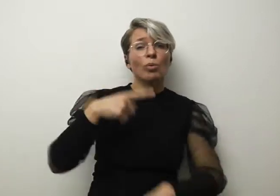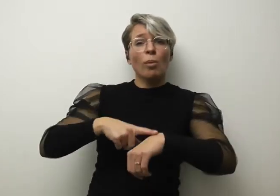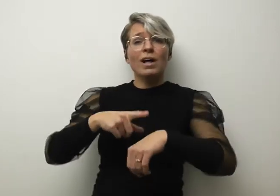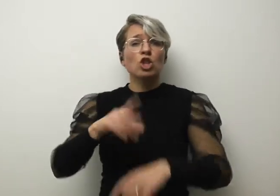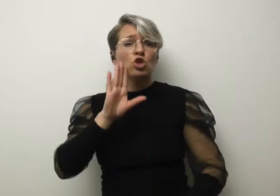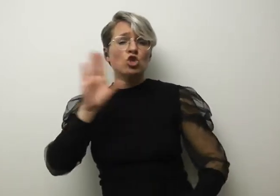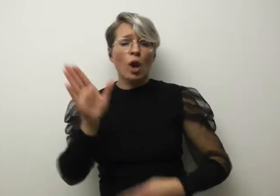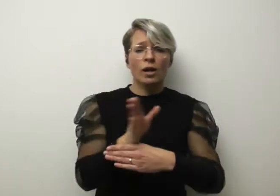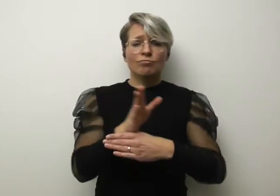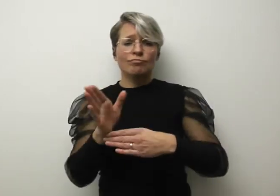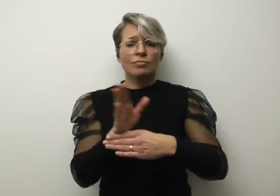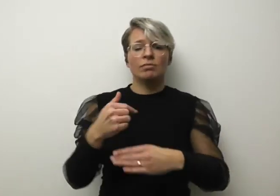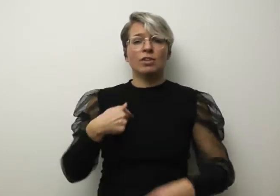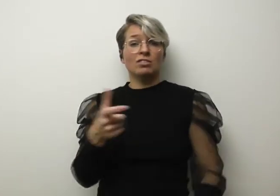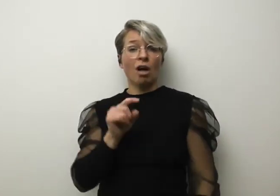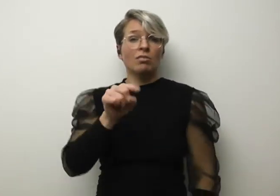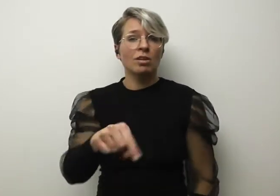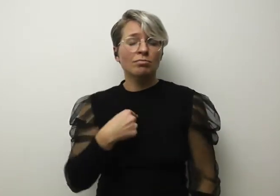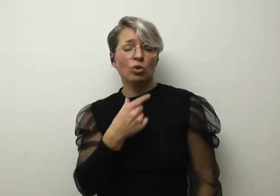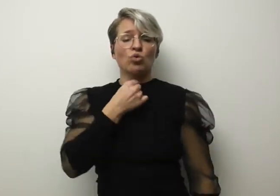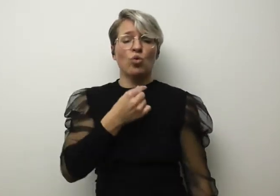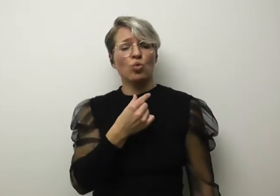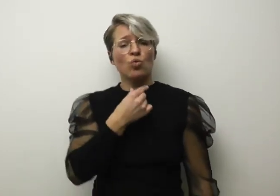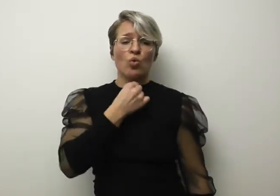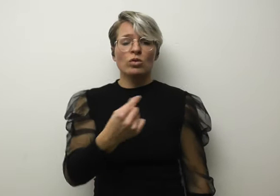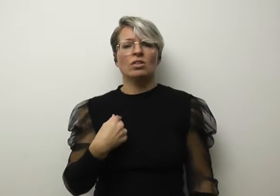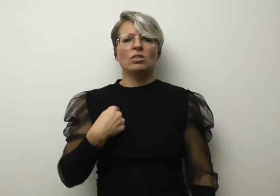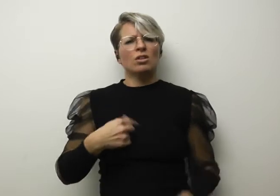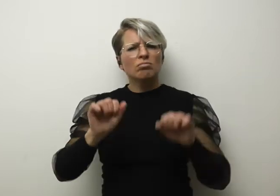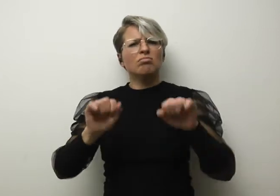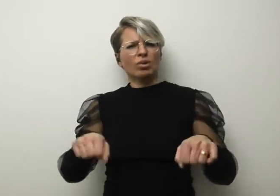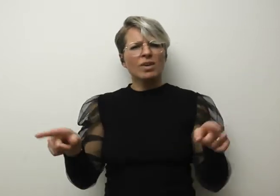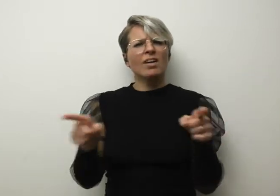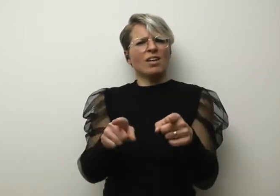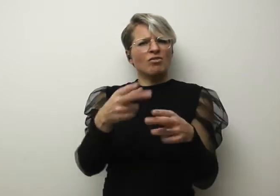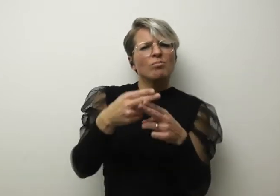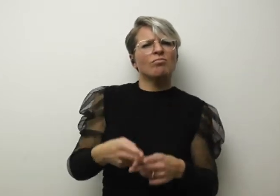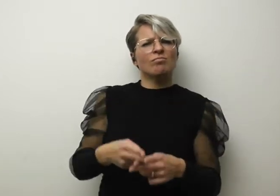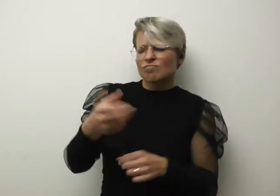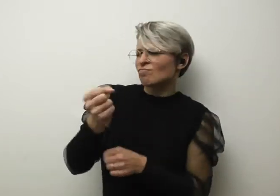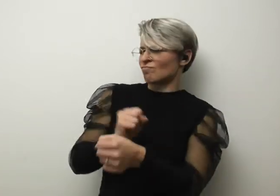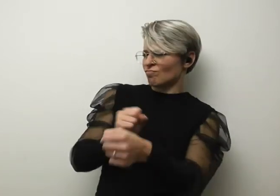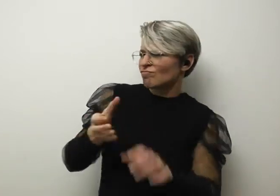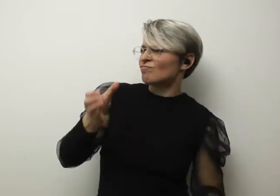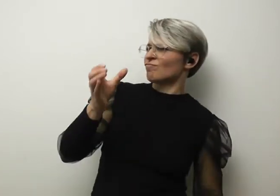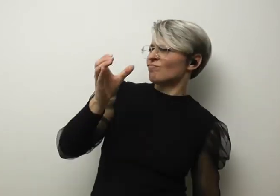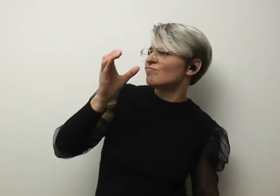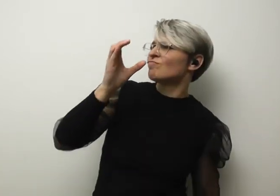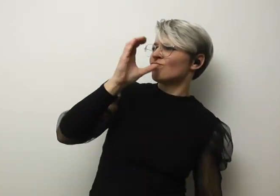Well, it was Gatlinburg in mid-July And I just hit town and my throat was dry Thought I'd stop and have myself a brew